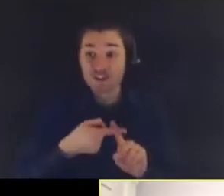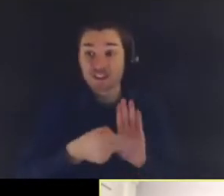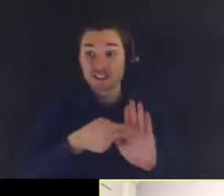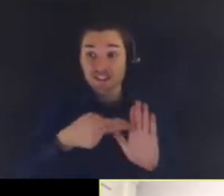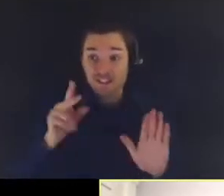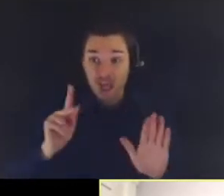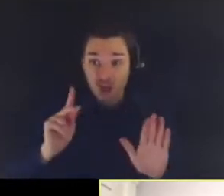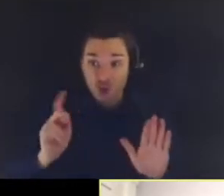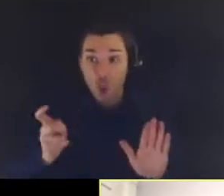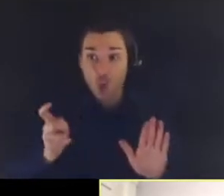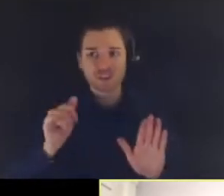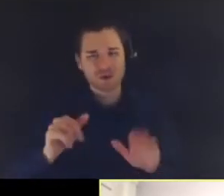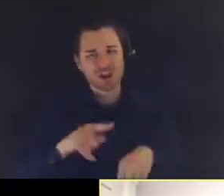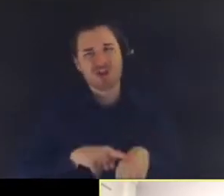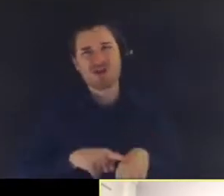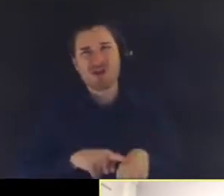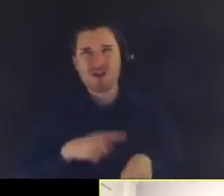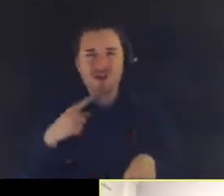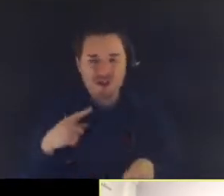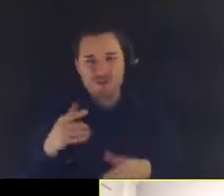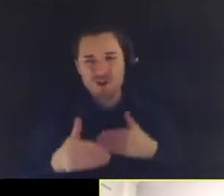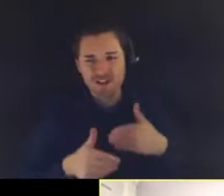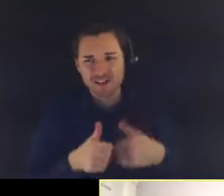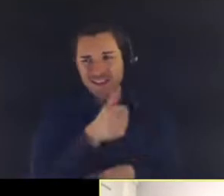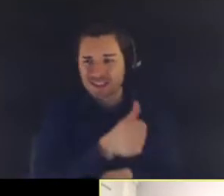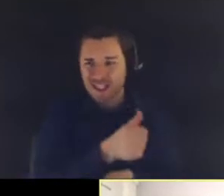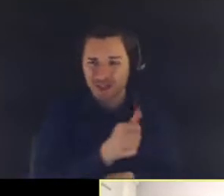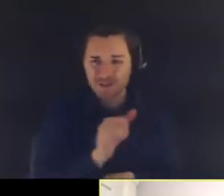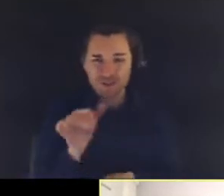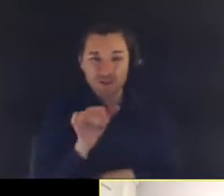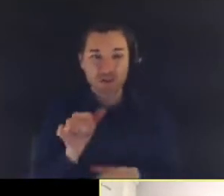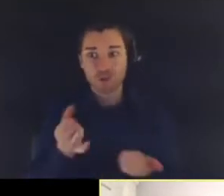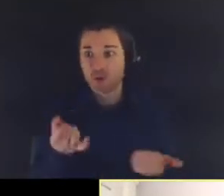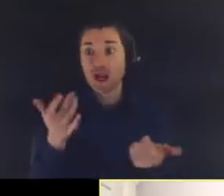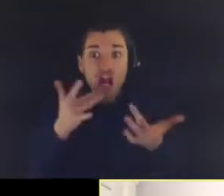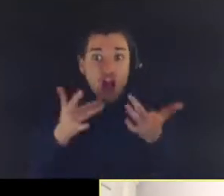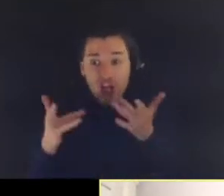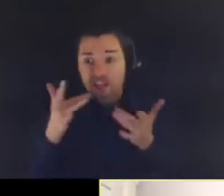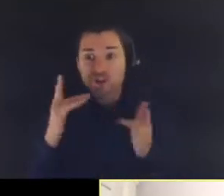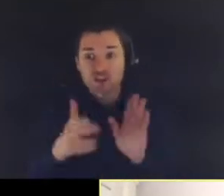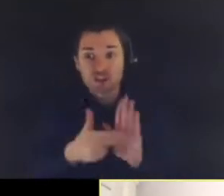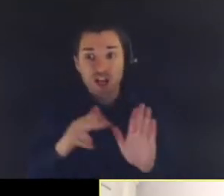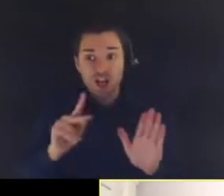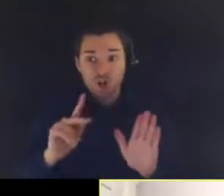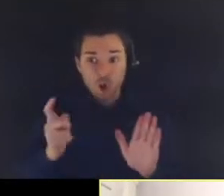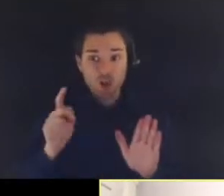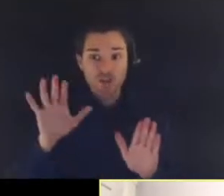just having this underdiagnosed condition and also being a geologist who tries to go